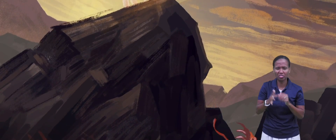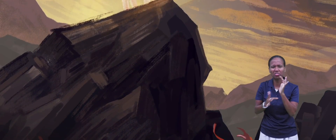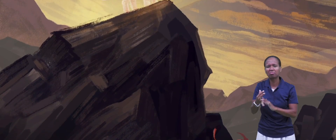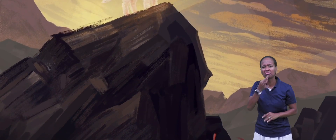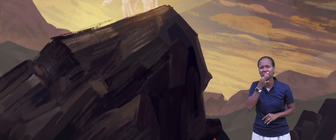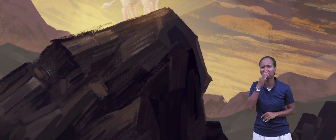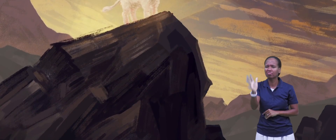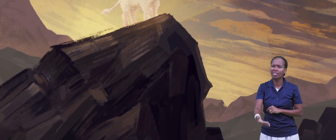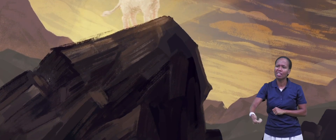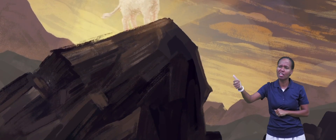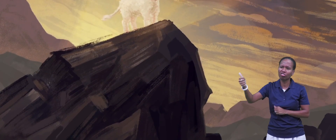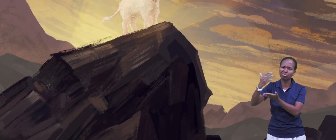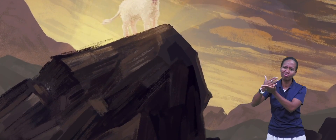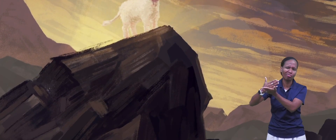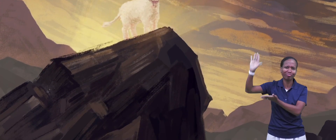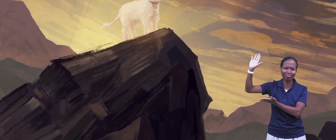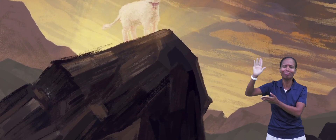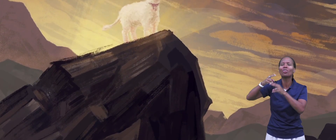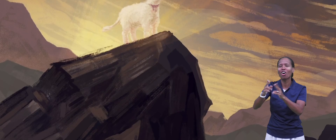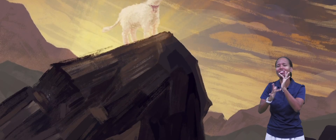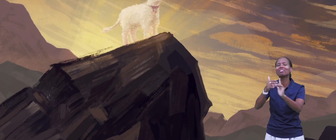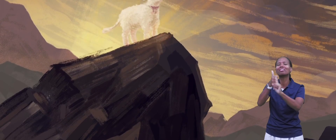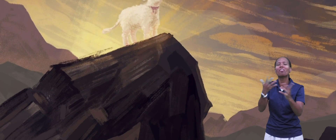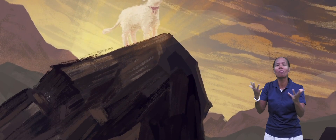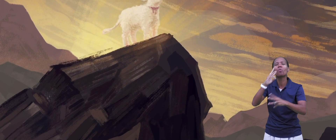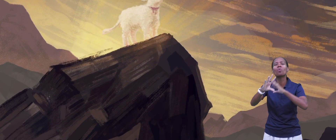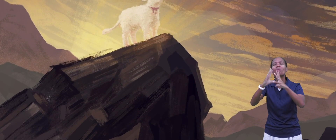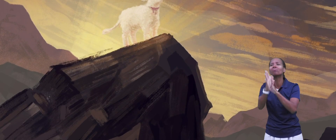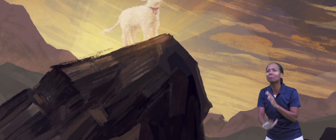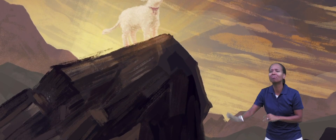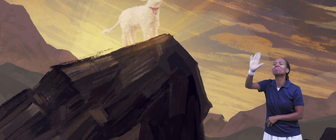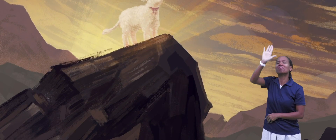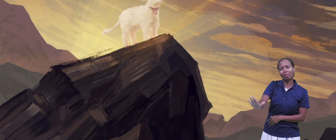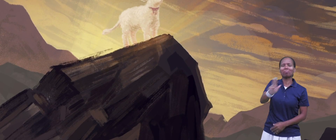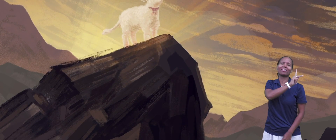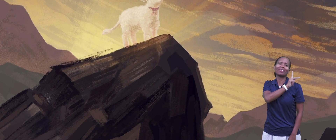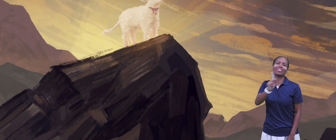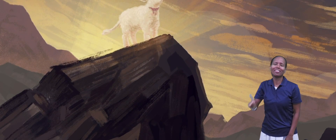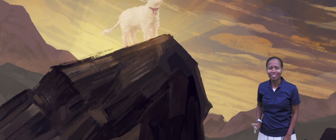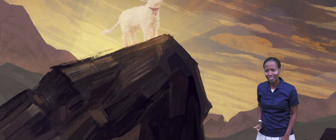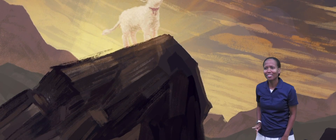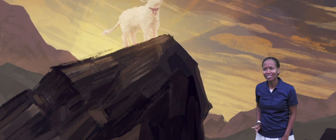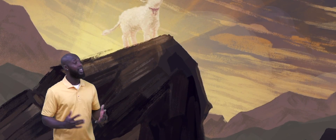it’s cast out by Jesus, the world’s true king.